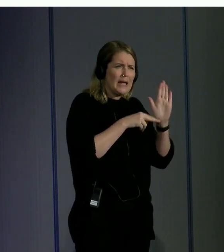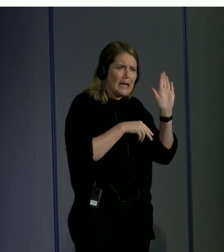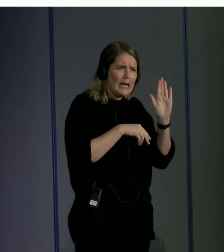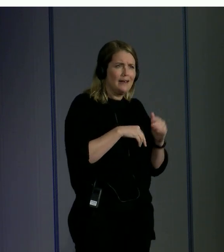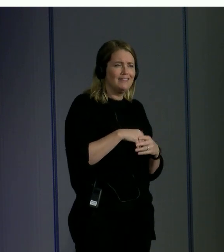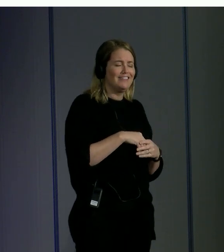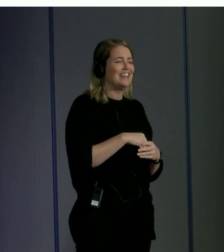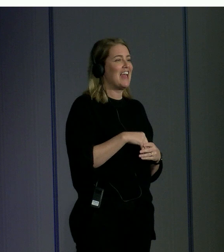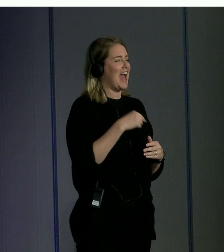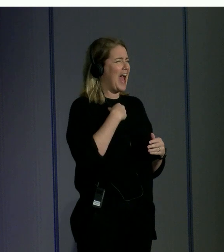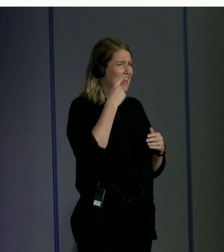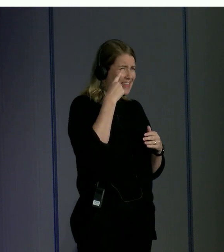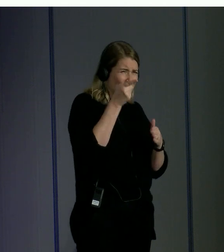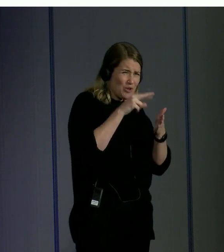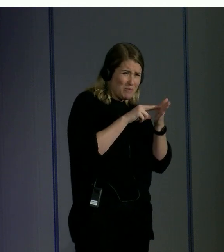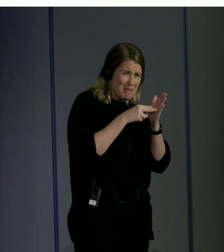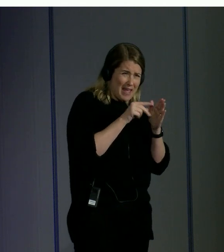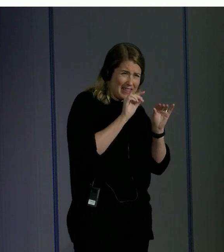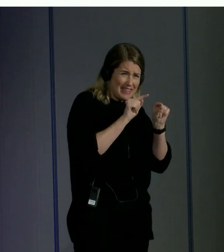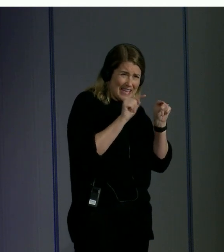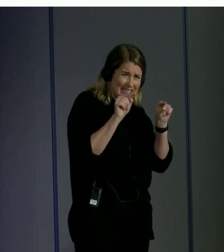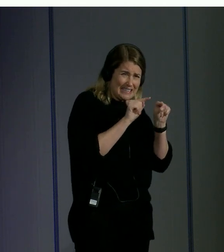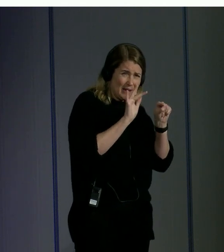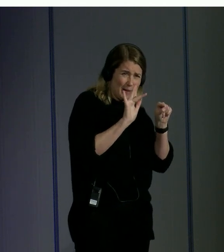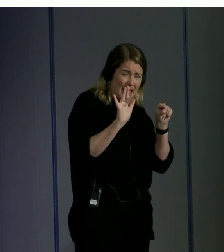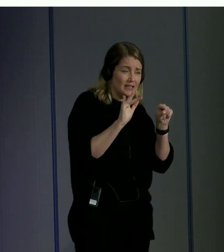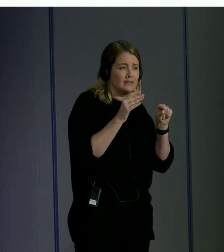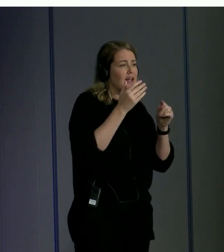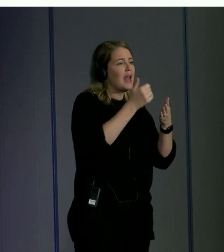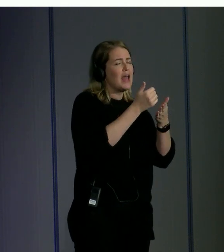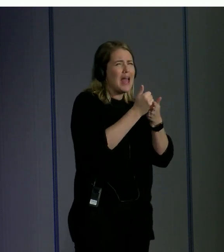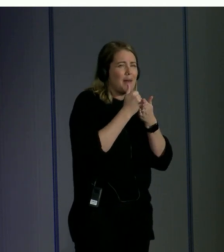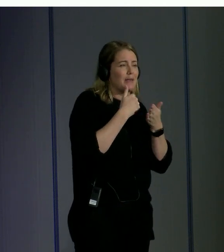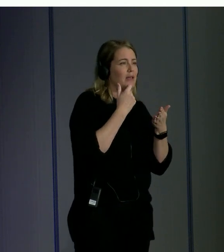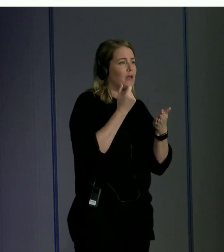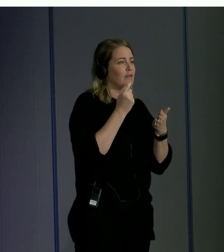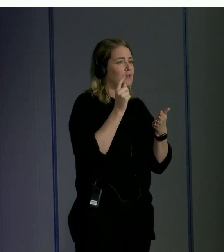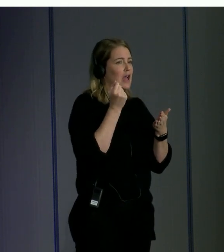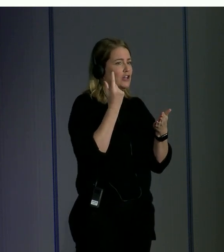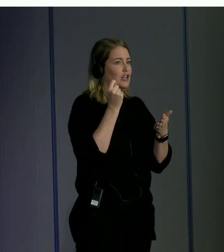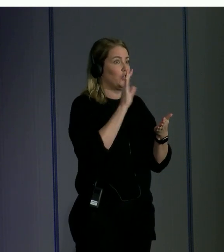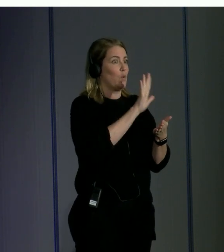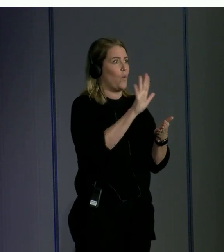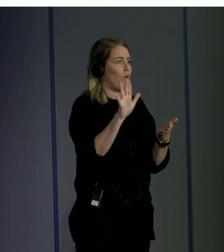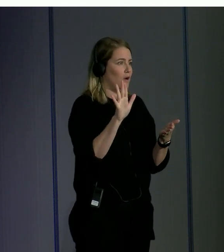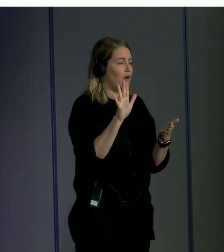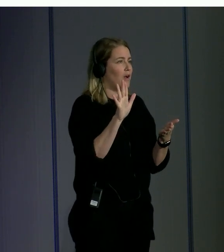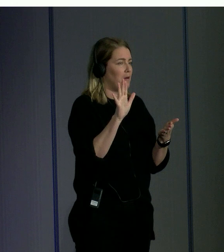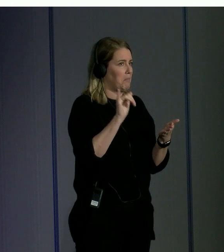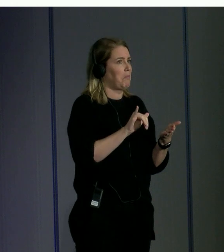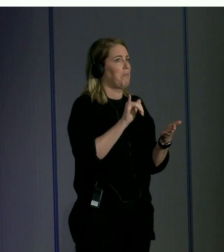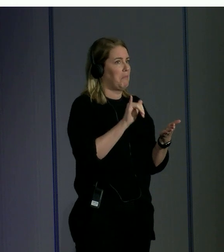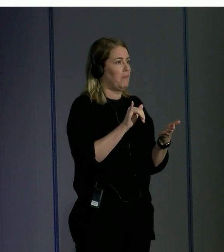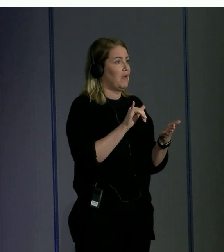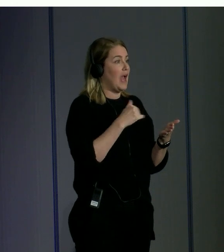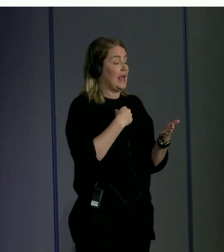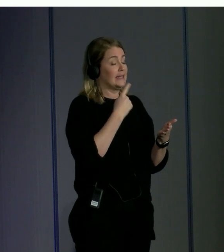I think you meant blank. Help me understand where your comprehension is so I can say you're correct.